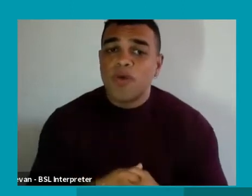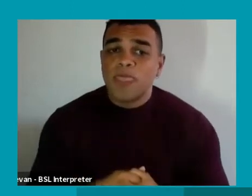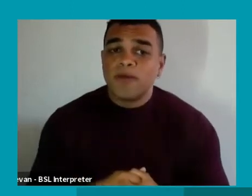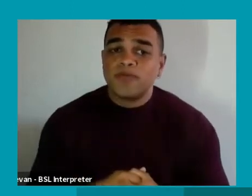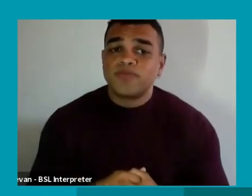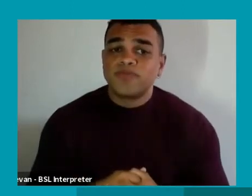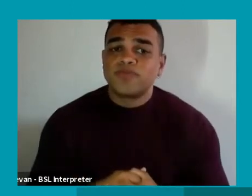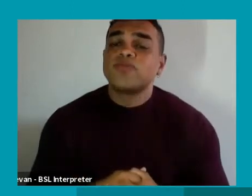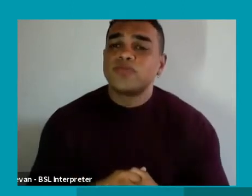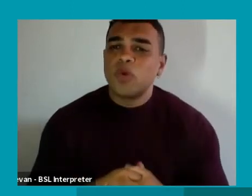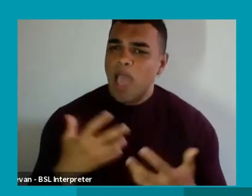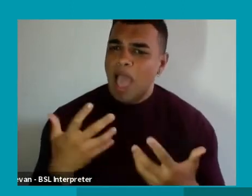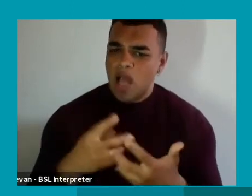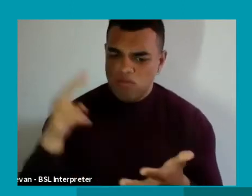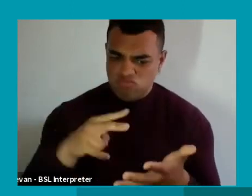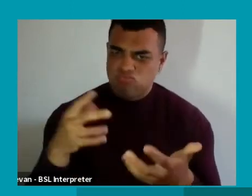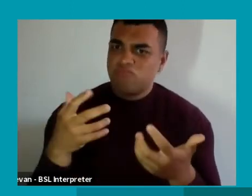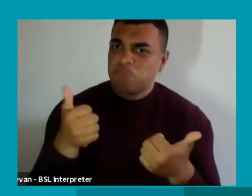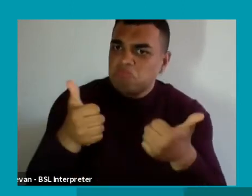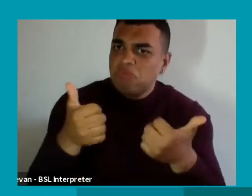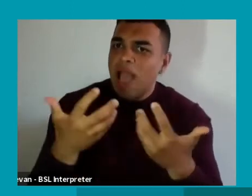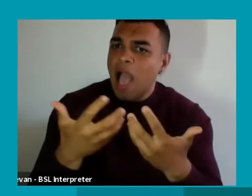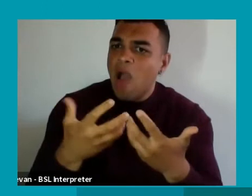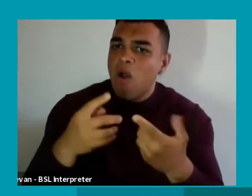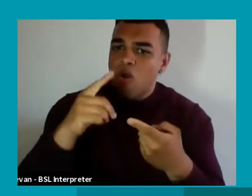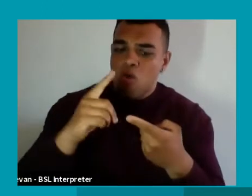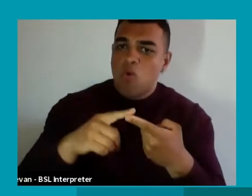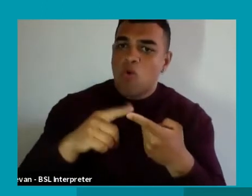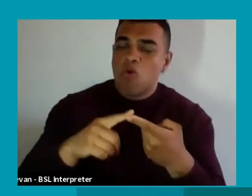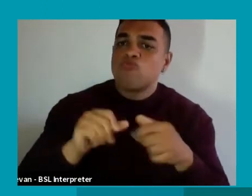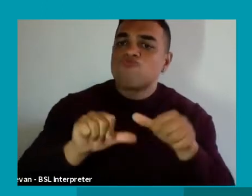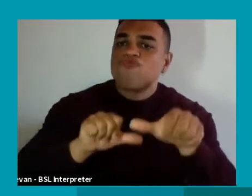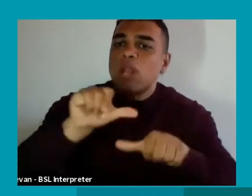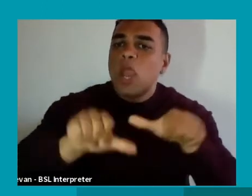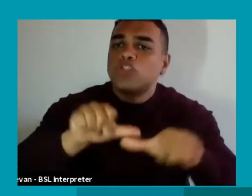A chronological CV shows the jobs in the order that the apartment really